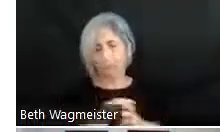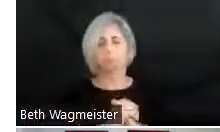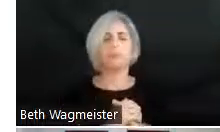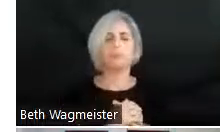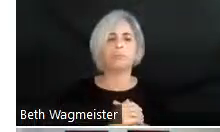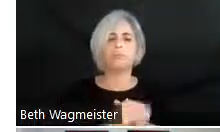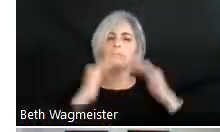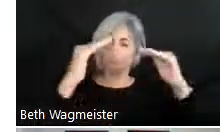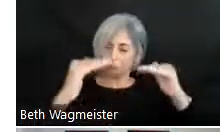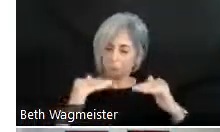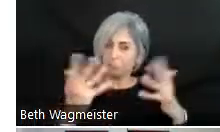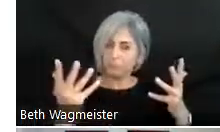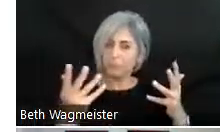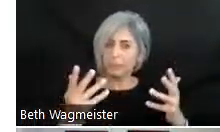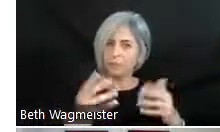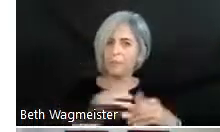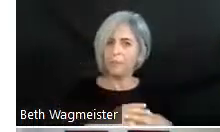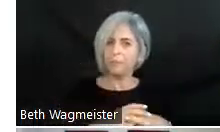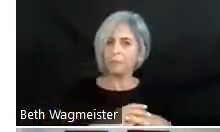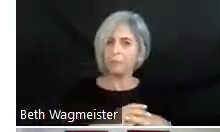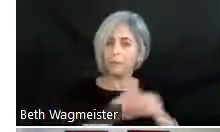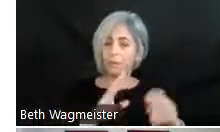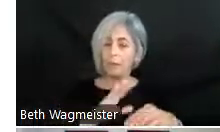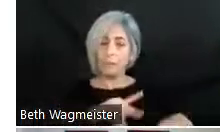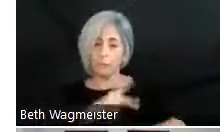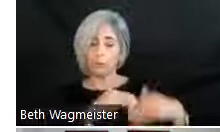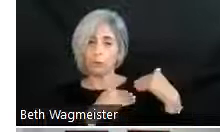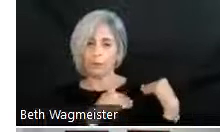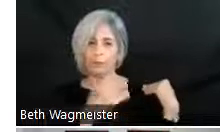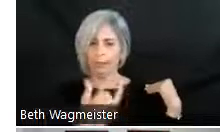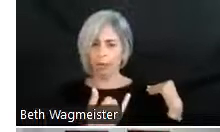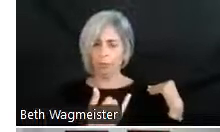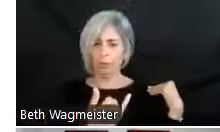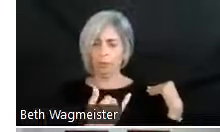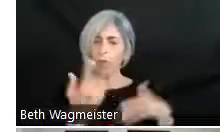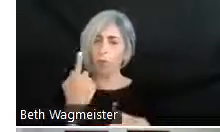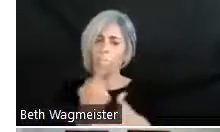Let's move to personal responsibilities now. What are some things that could be affecting